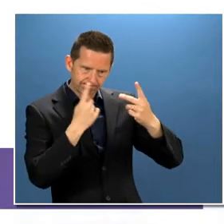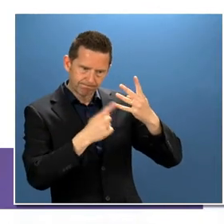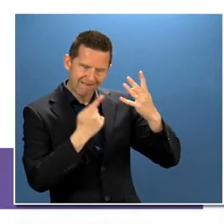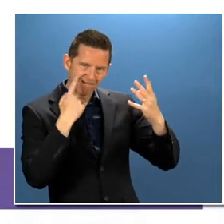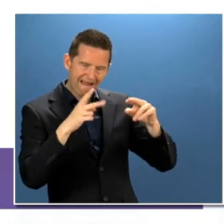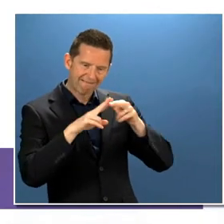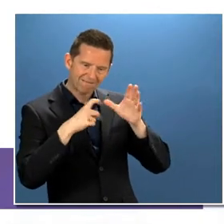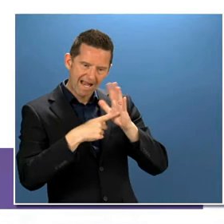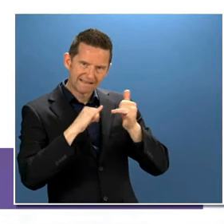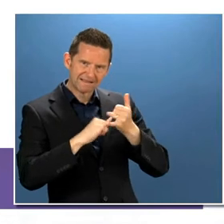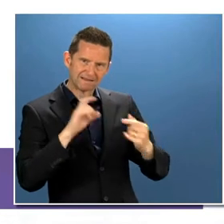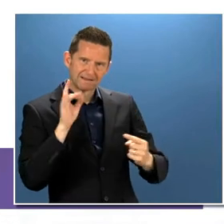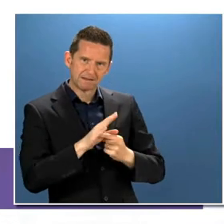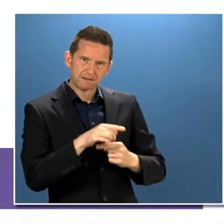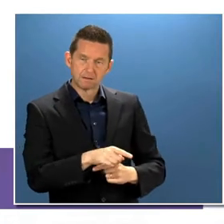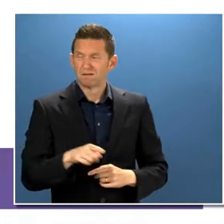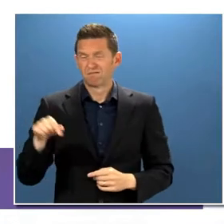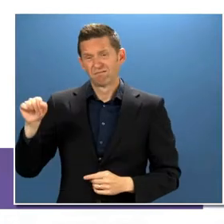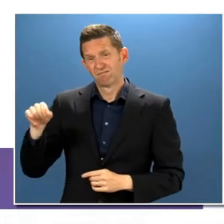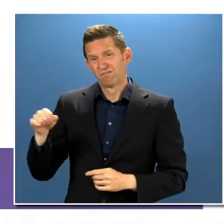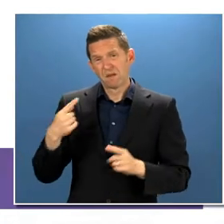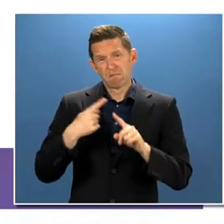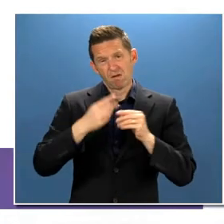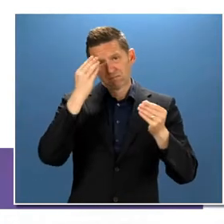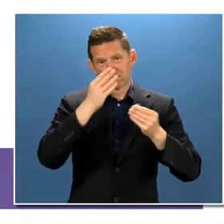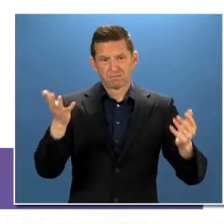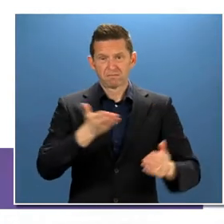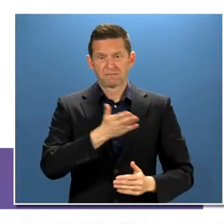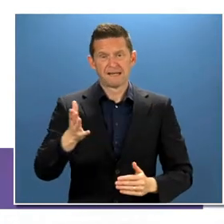And I think one of the things that we all have to be aware of is that not